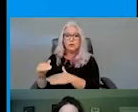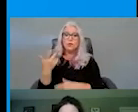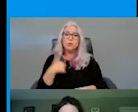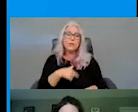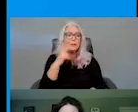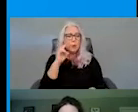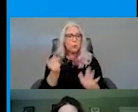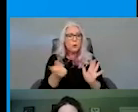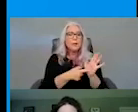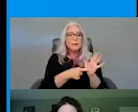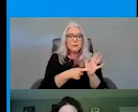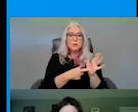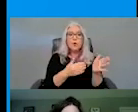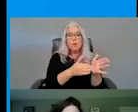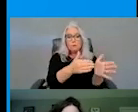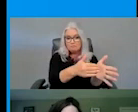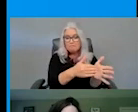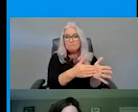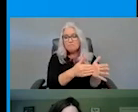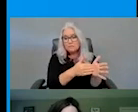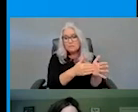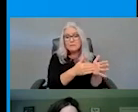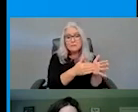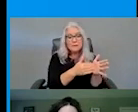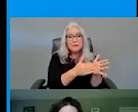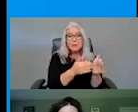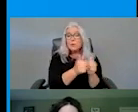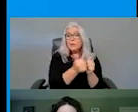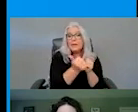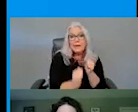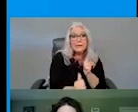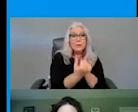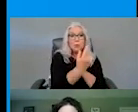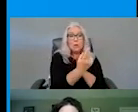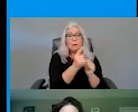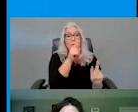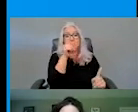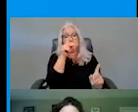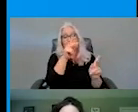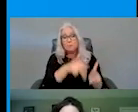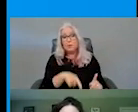throughout the course of any individual's needs specific to disabilities. When we say accommodate